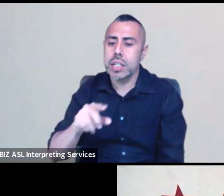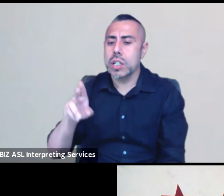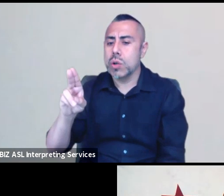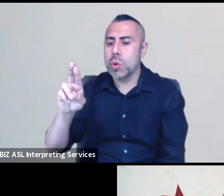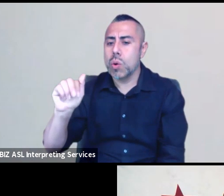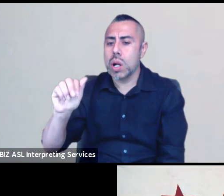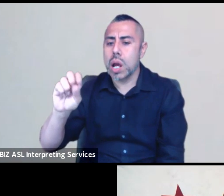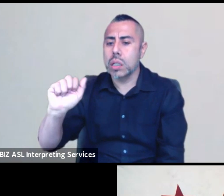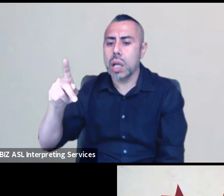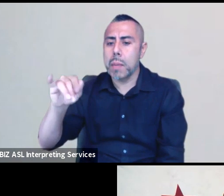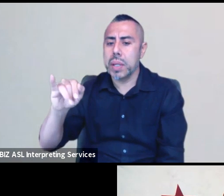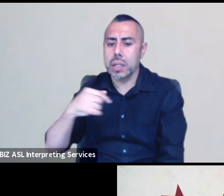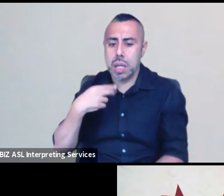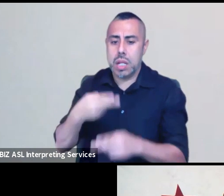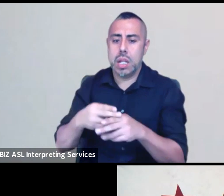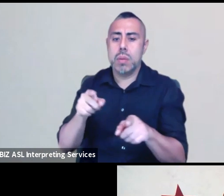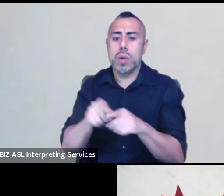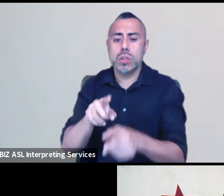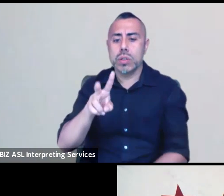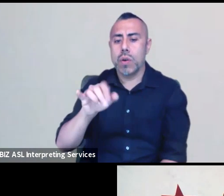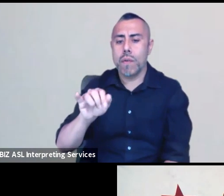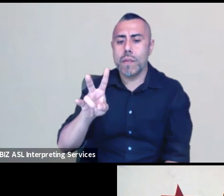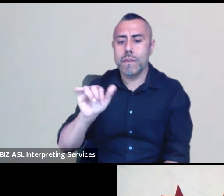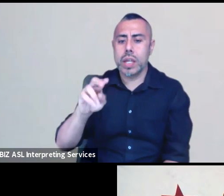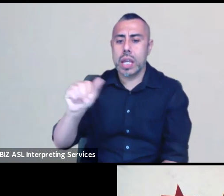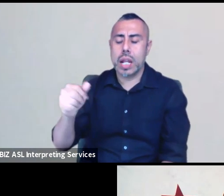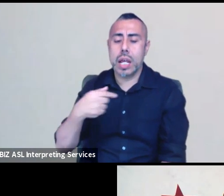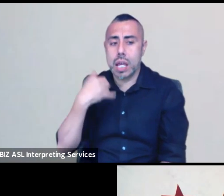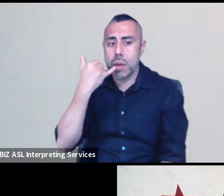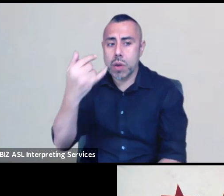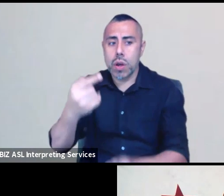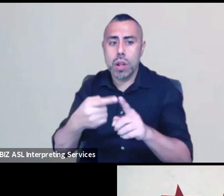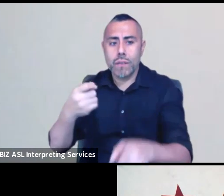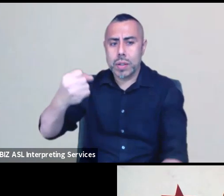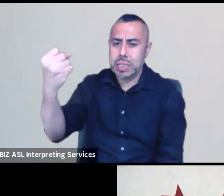I'm calling from farther south than a lot of folks